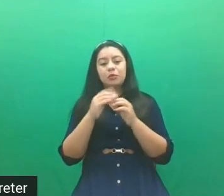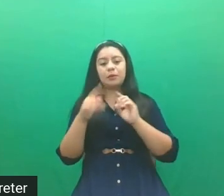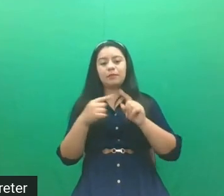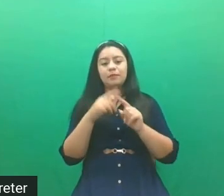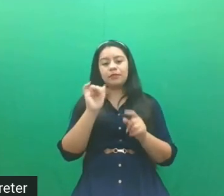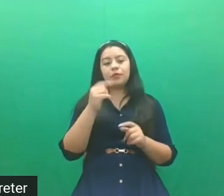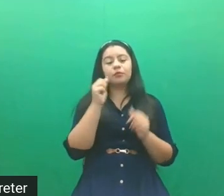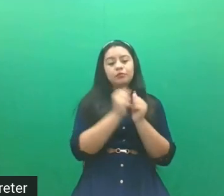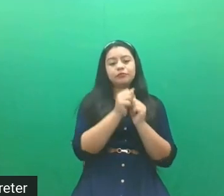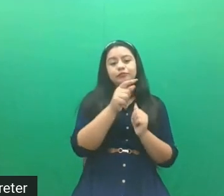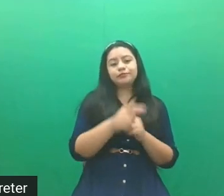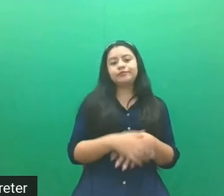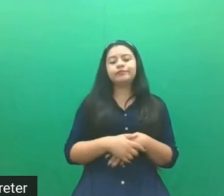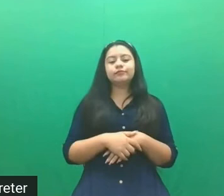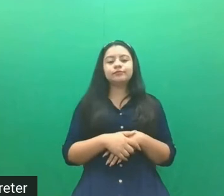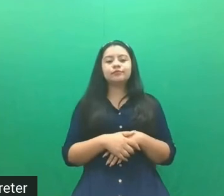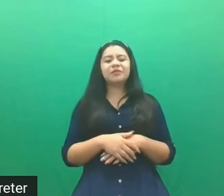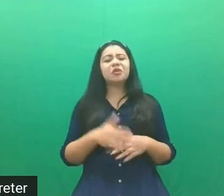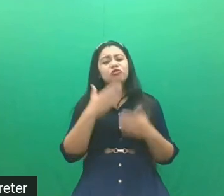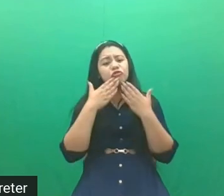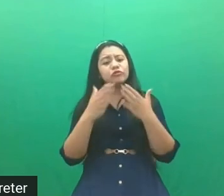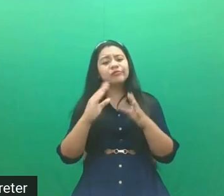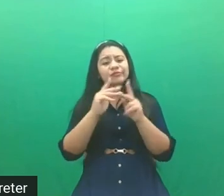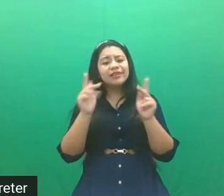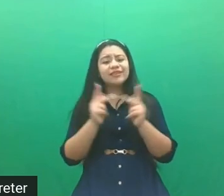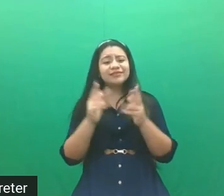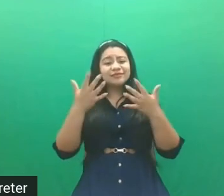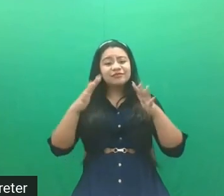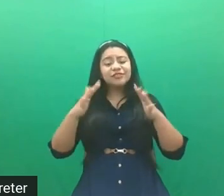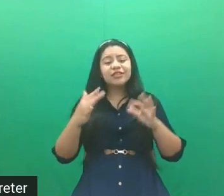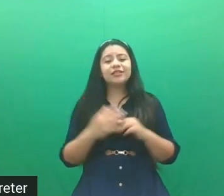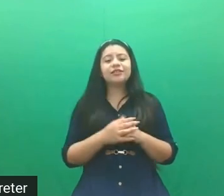I think that's a great place to end, and I also think this is a great discussion to continue